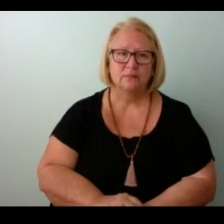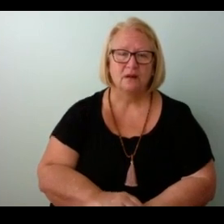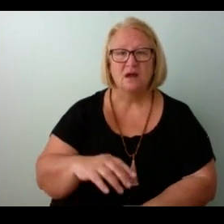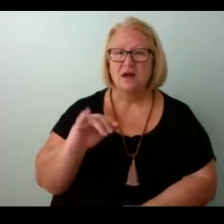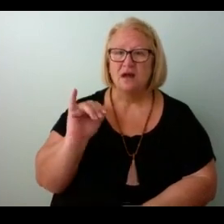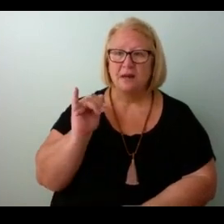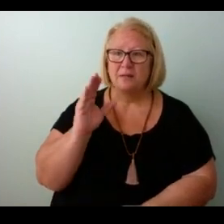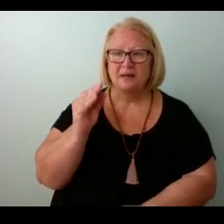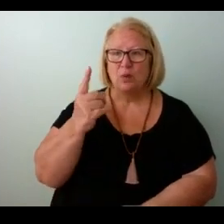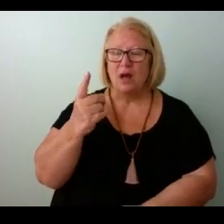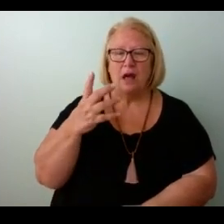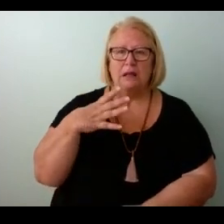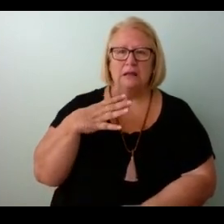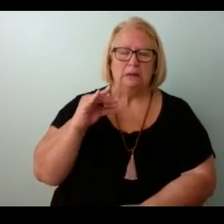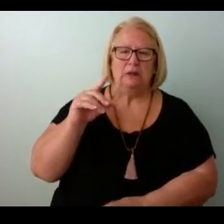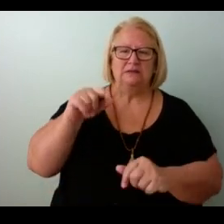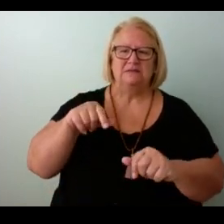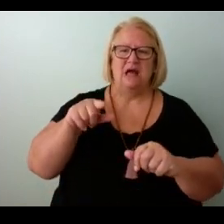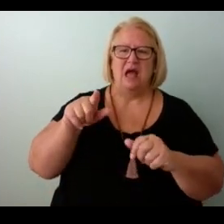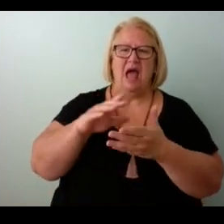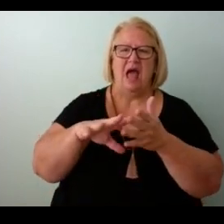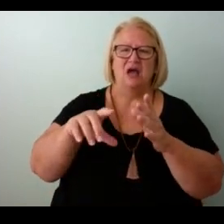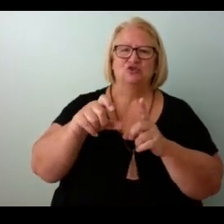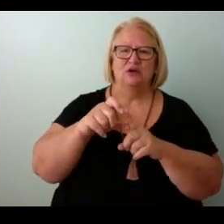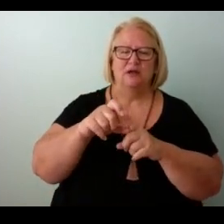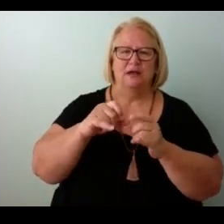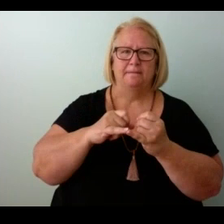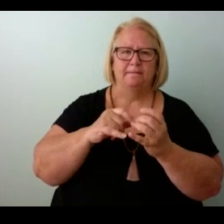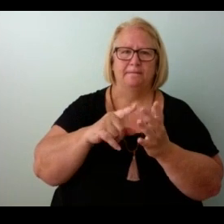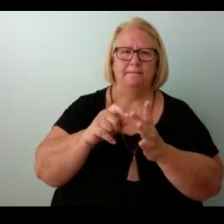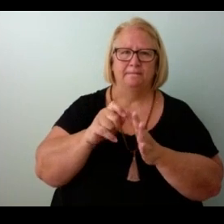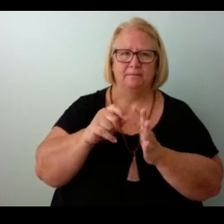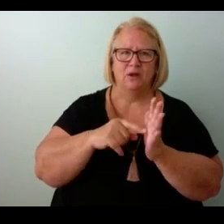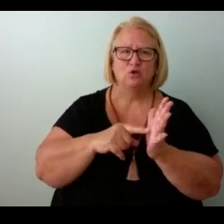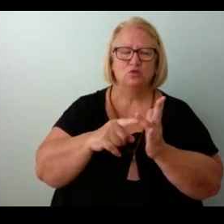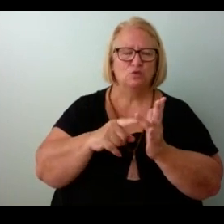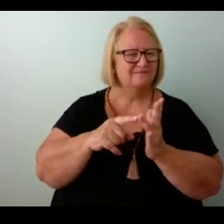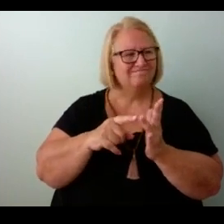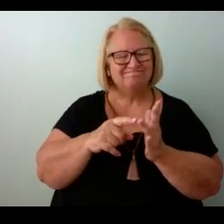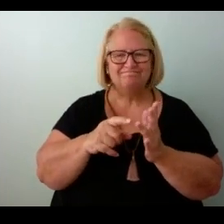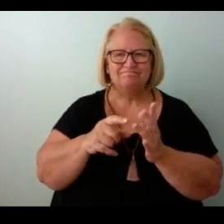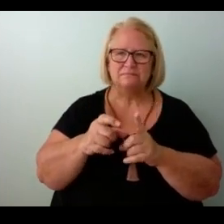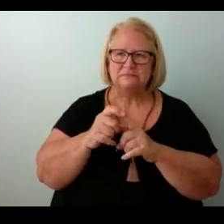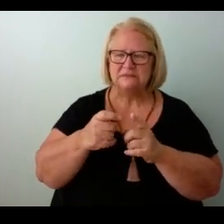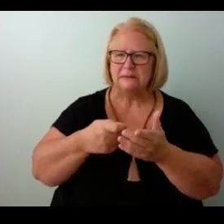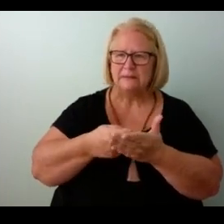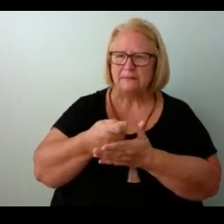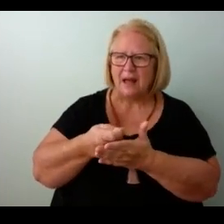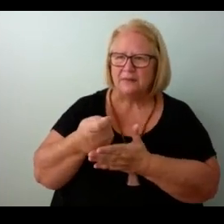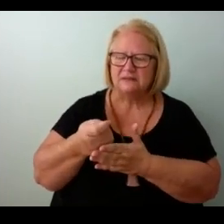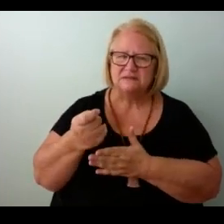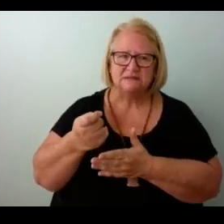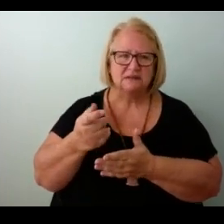hardship and are struggling to keep up with their repayments or would like to just simply